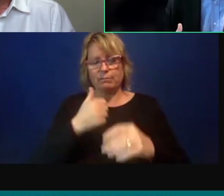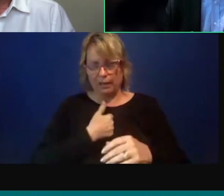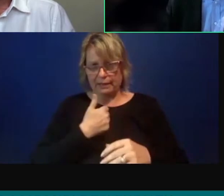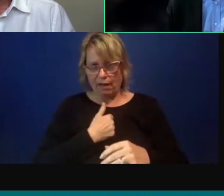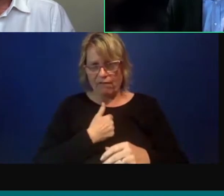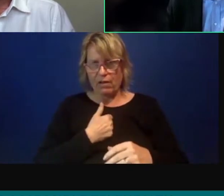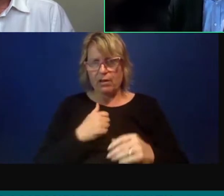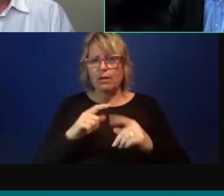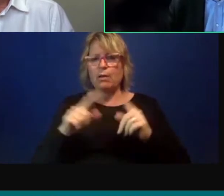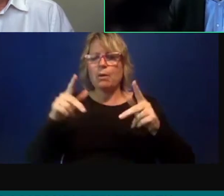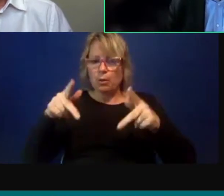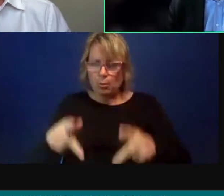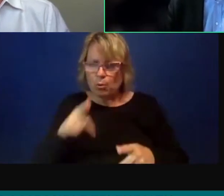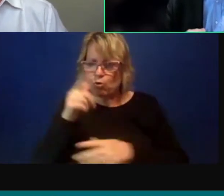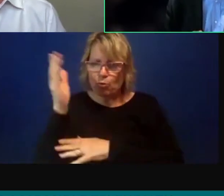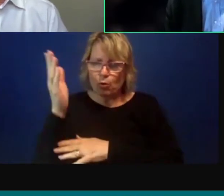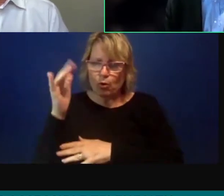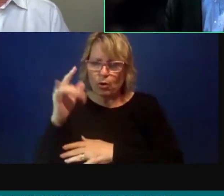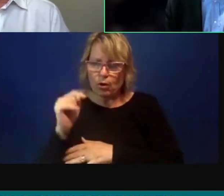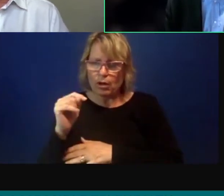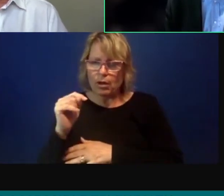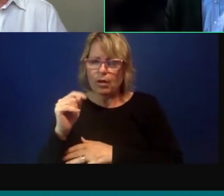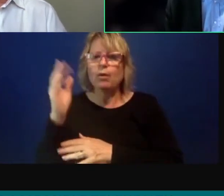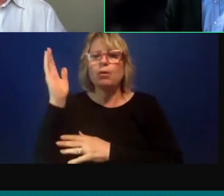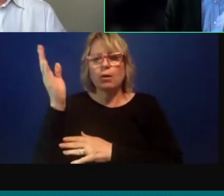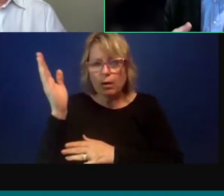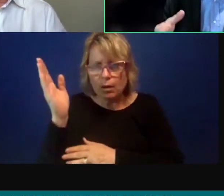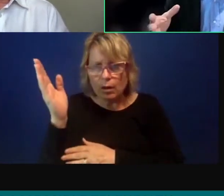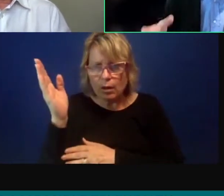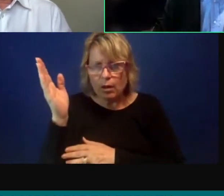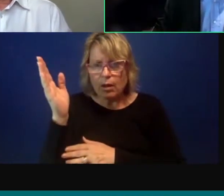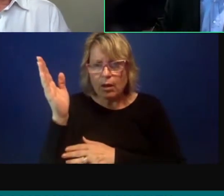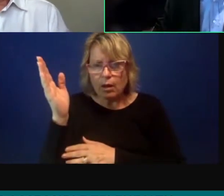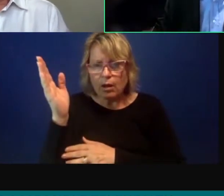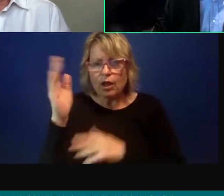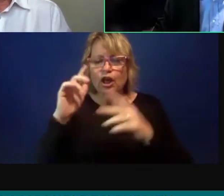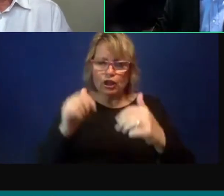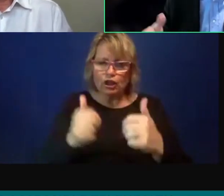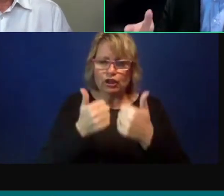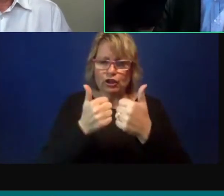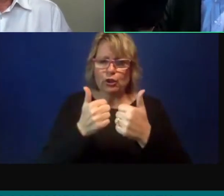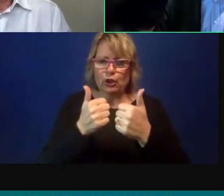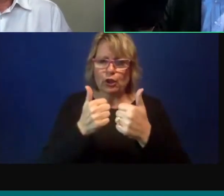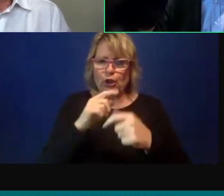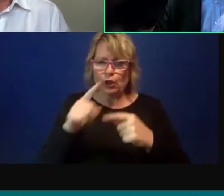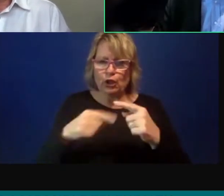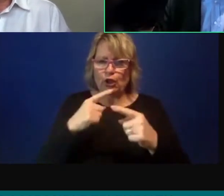the person who was presenting it also presented challenges when it came to legislation and